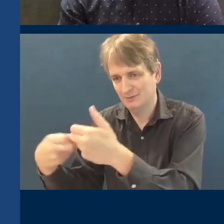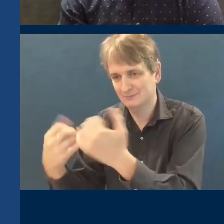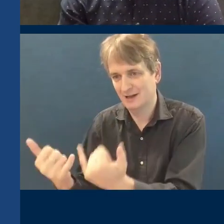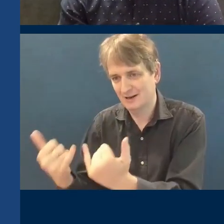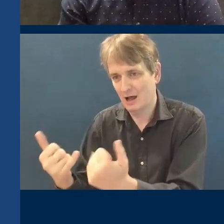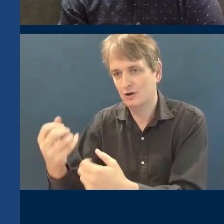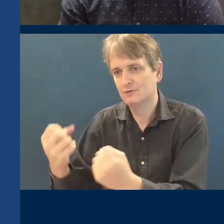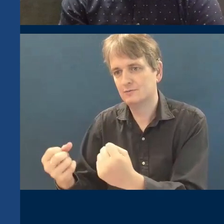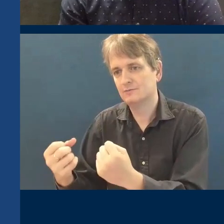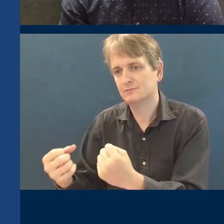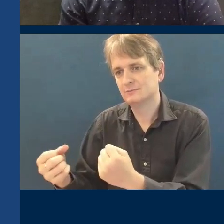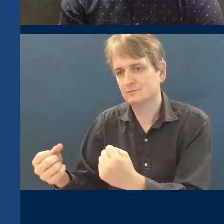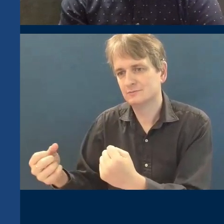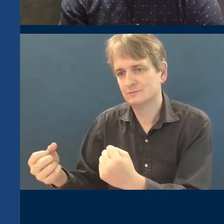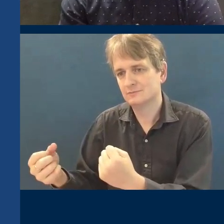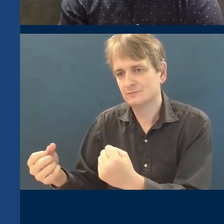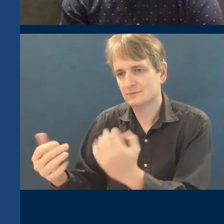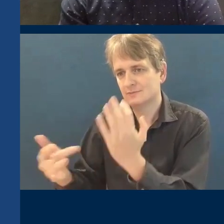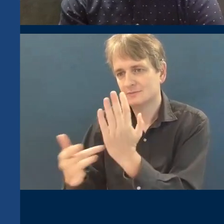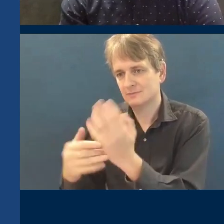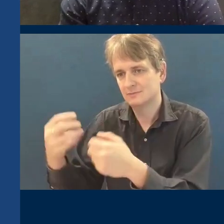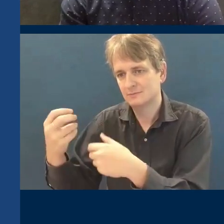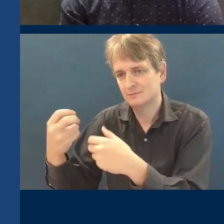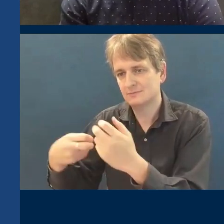You know, Bluetooth having a lot of technology issues right now.